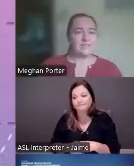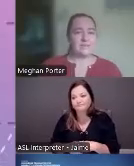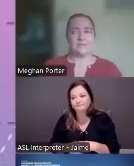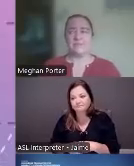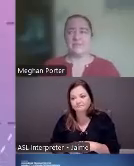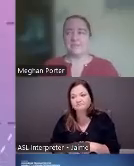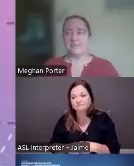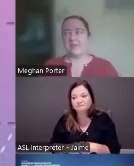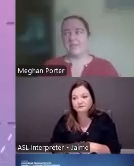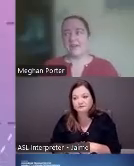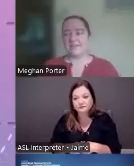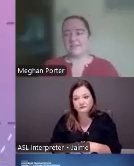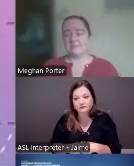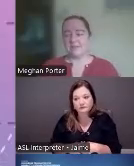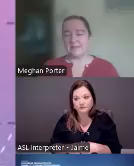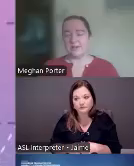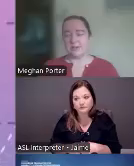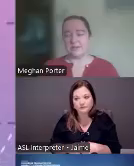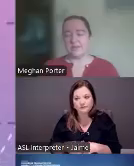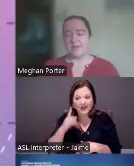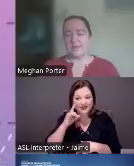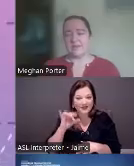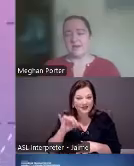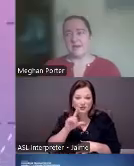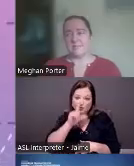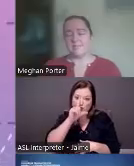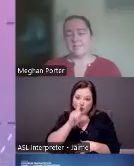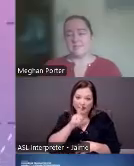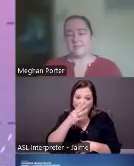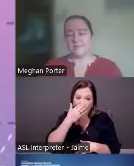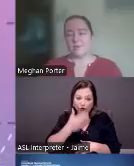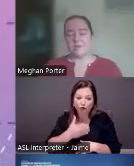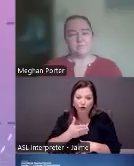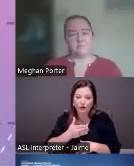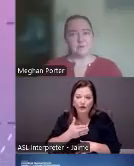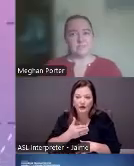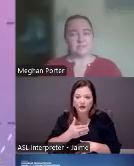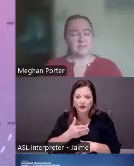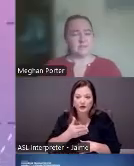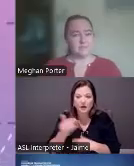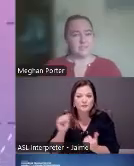So I think that's a really good way to approach collaboration